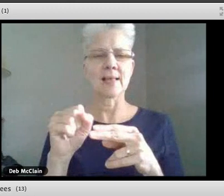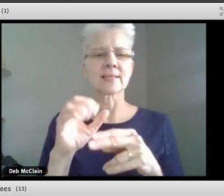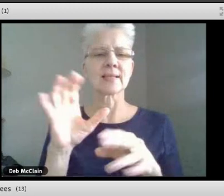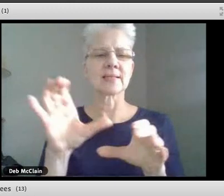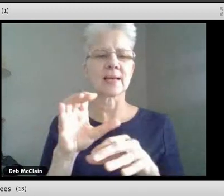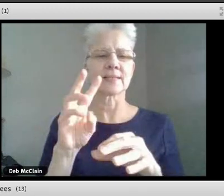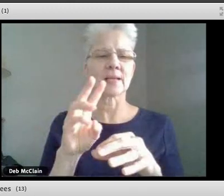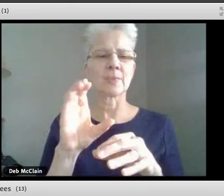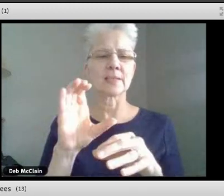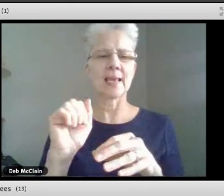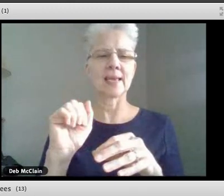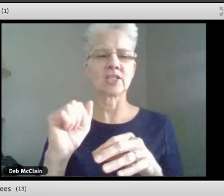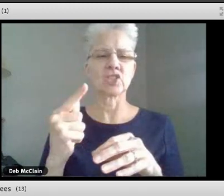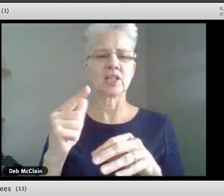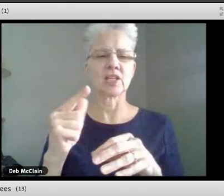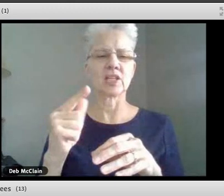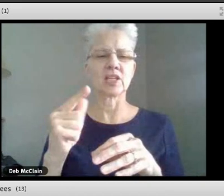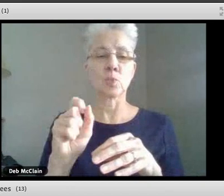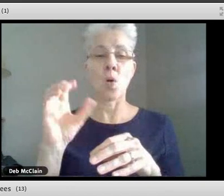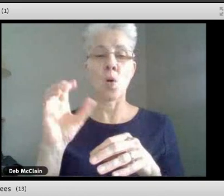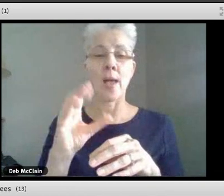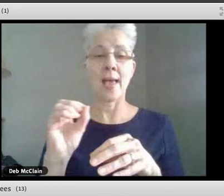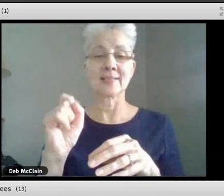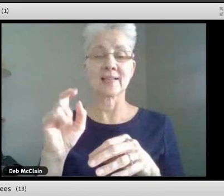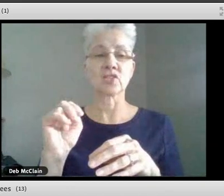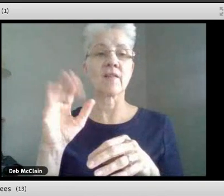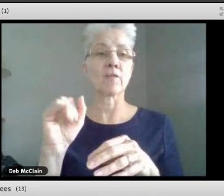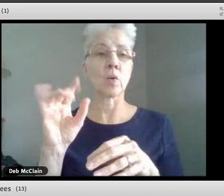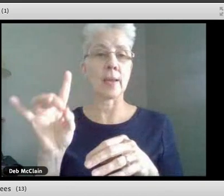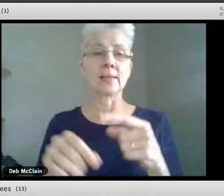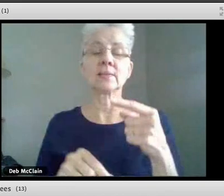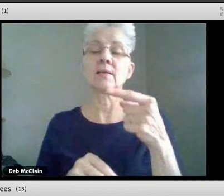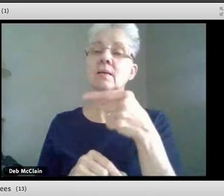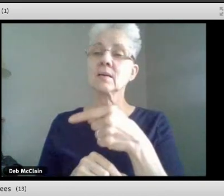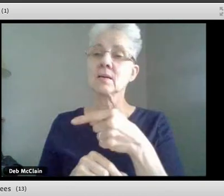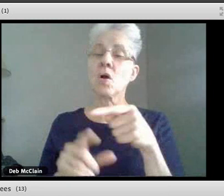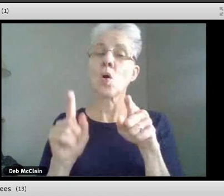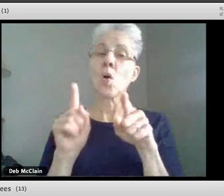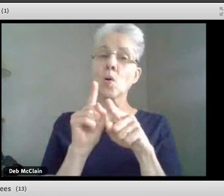Also, there's a before-and-after tool that takes a website and shows you before accessibility and after.